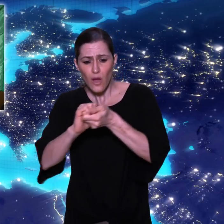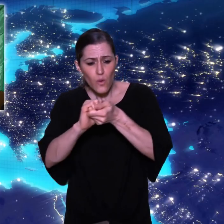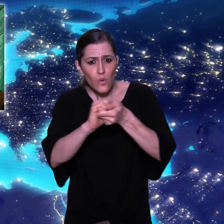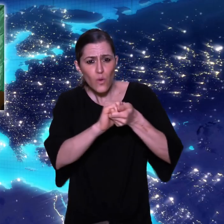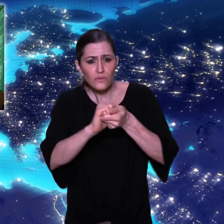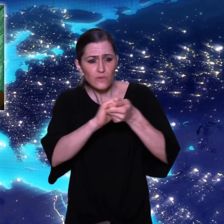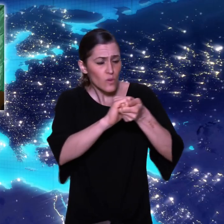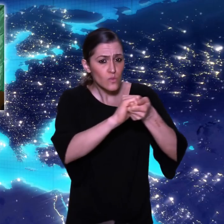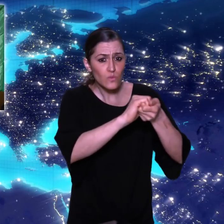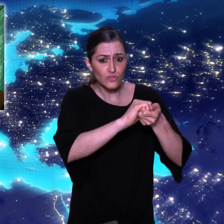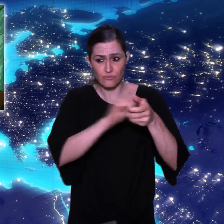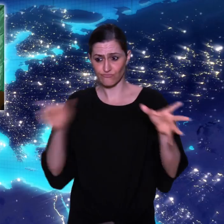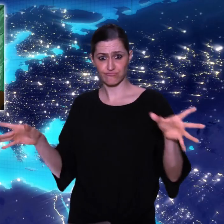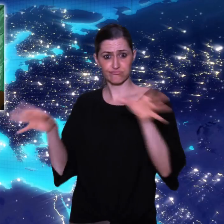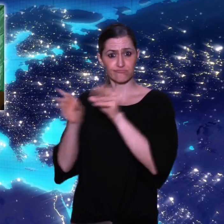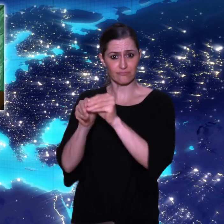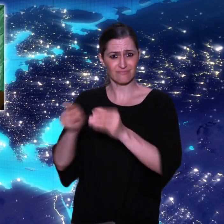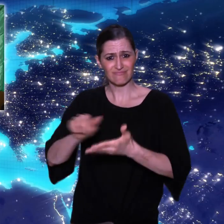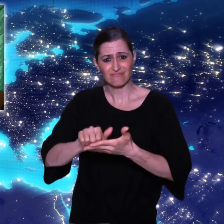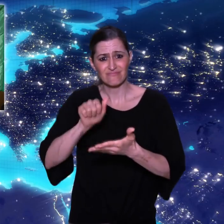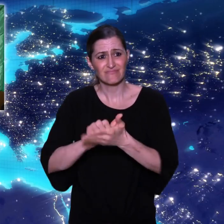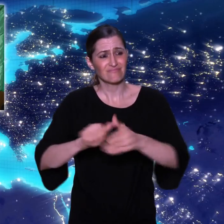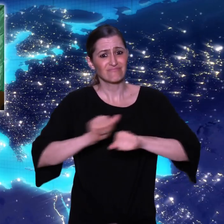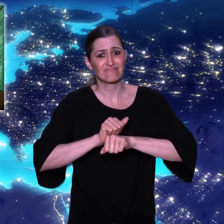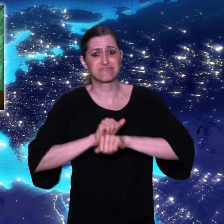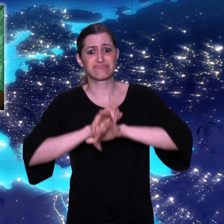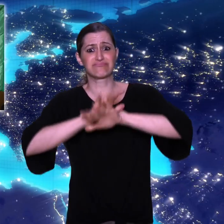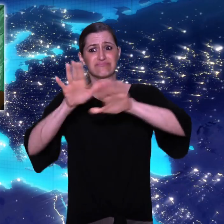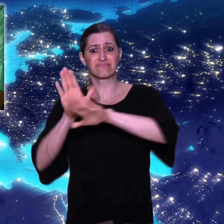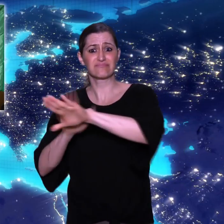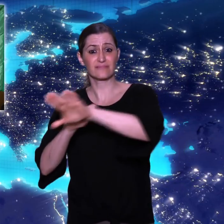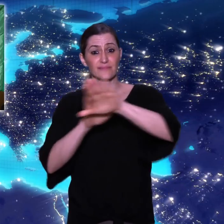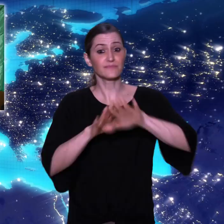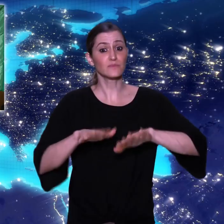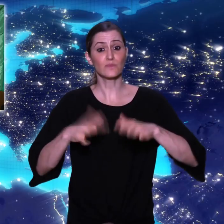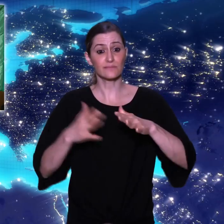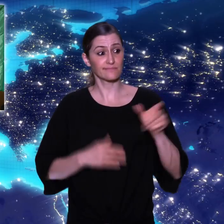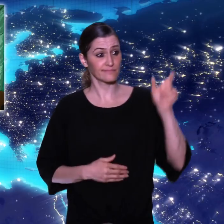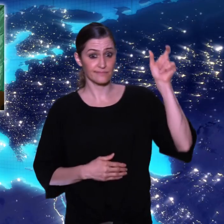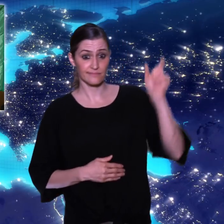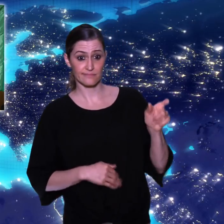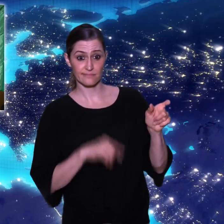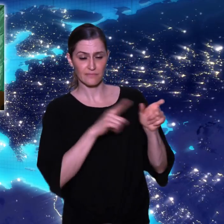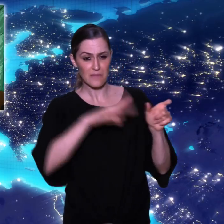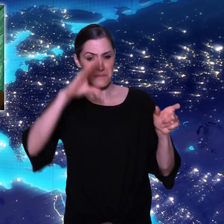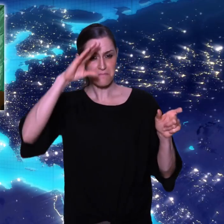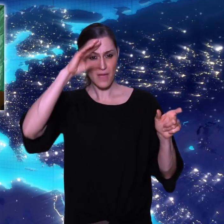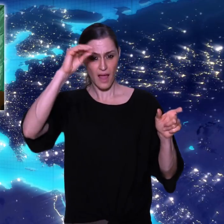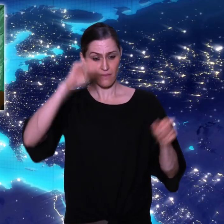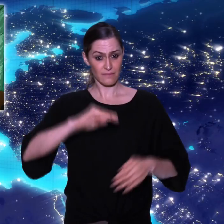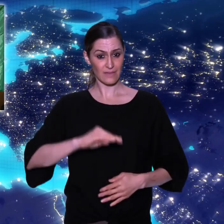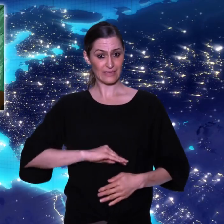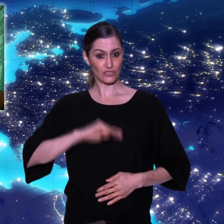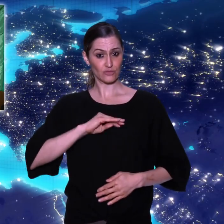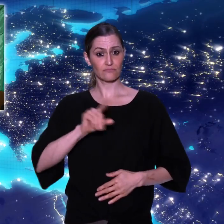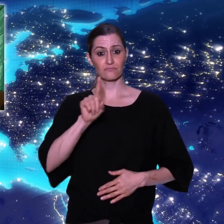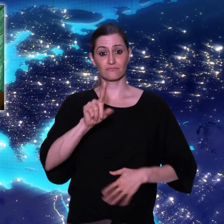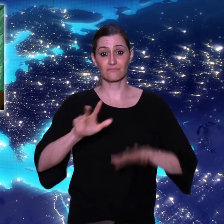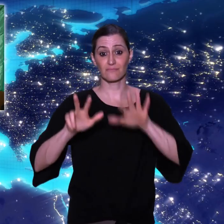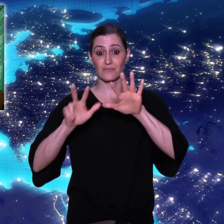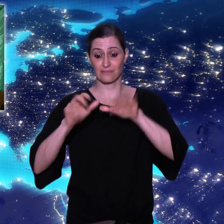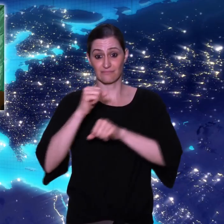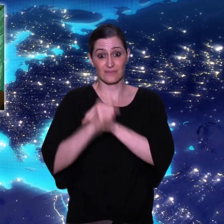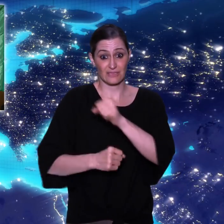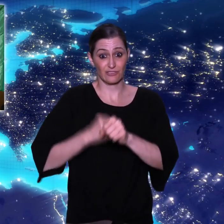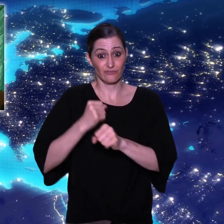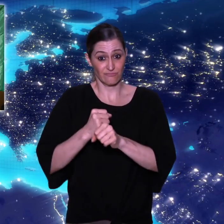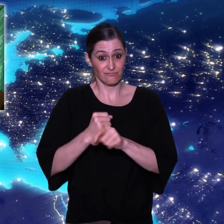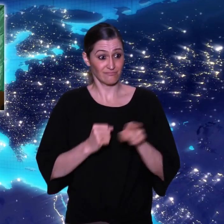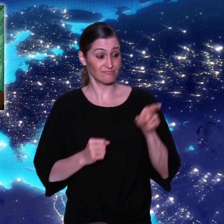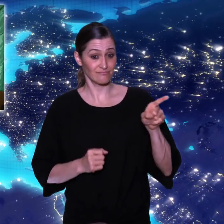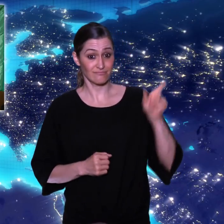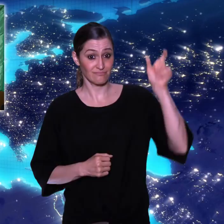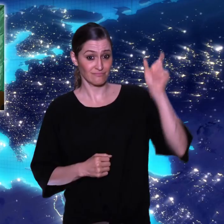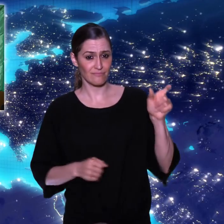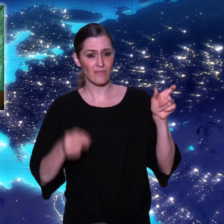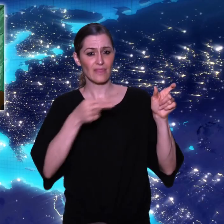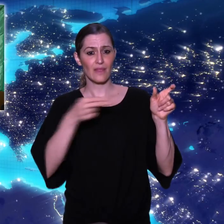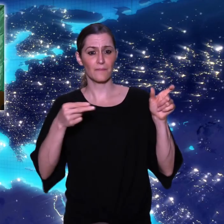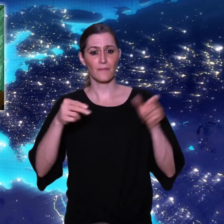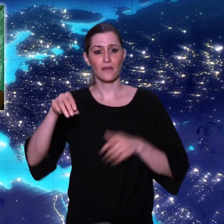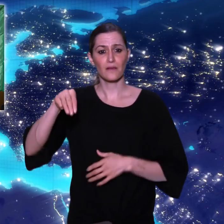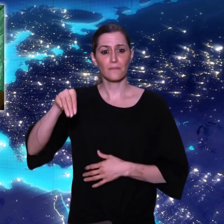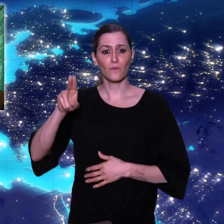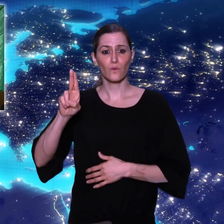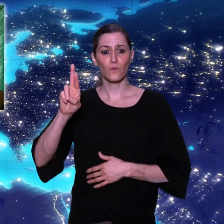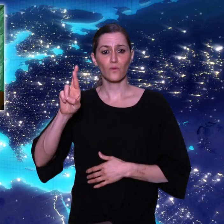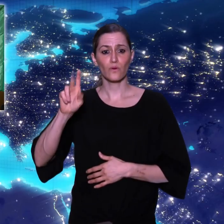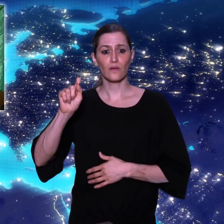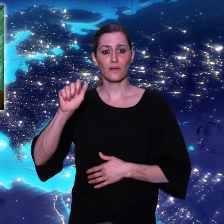human rights organizations reported an 18-year-old man,